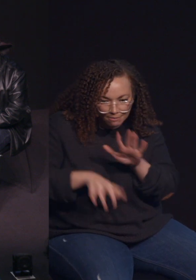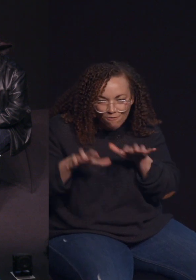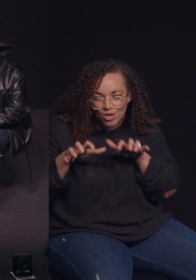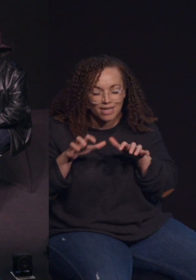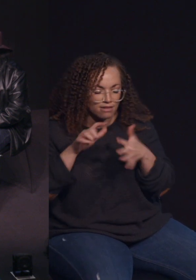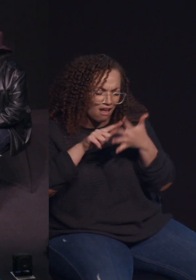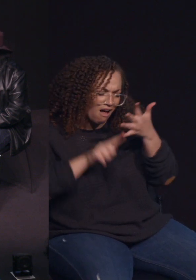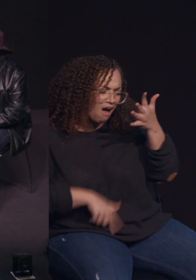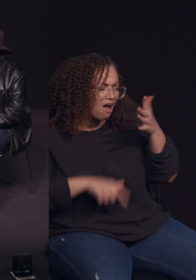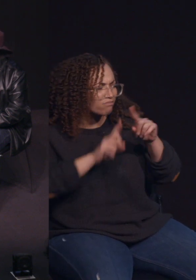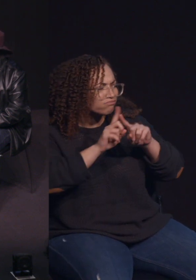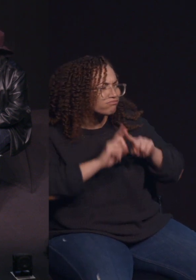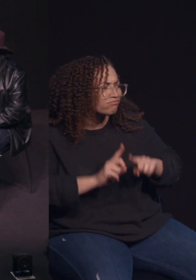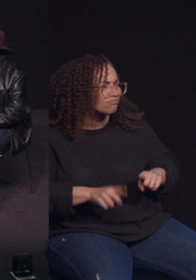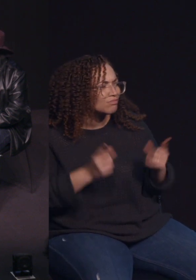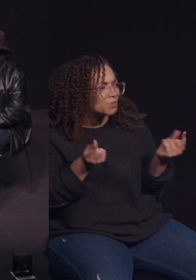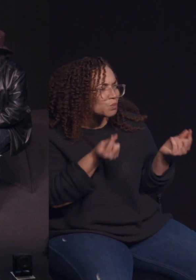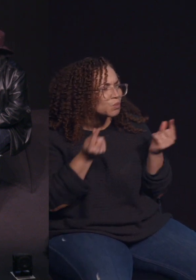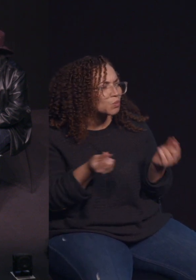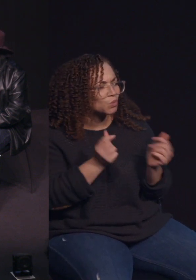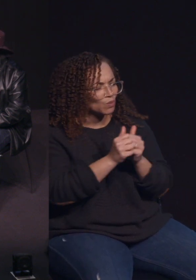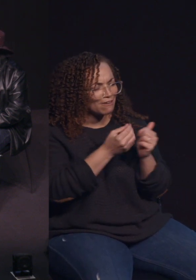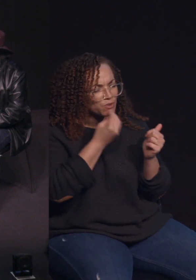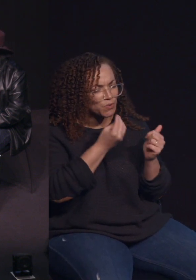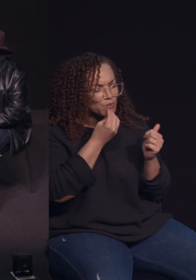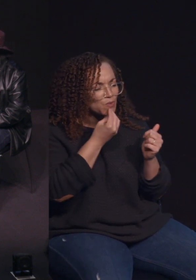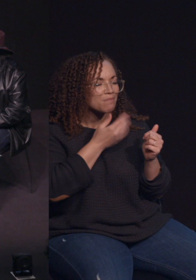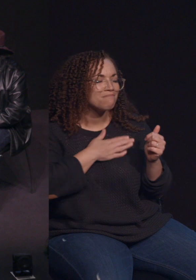that was my Aunt Y, and she showed us all how to do that,